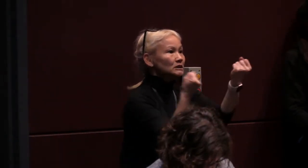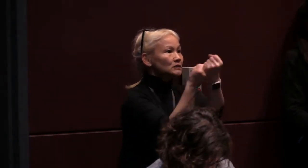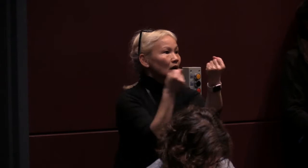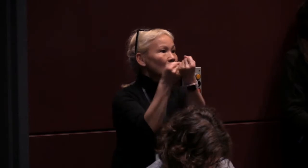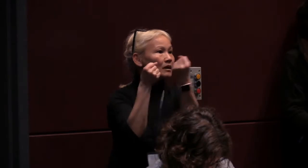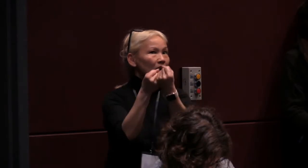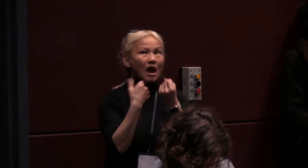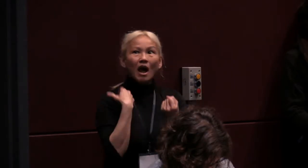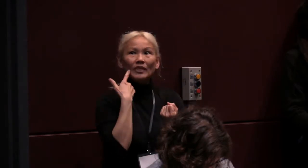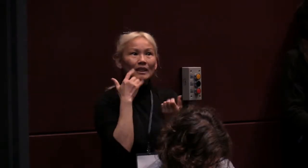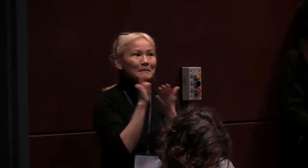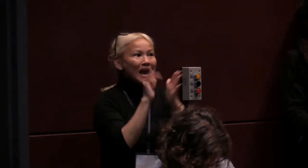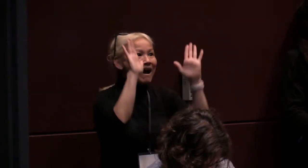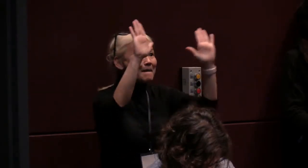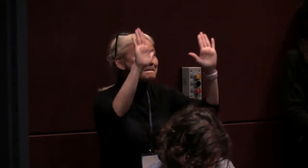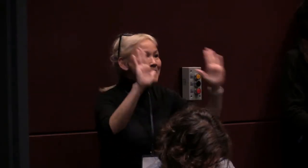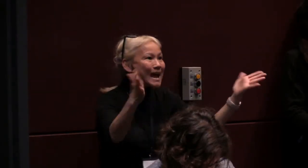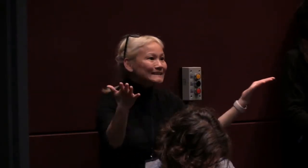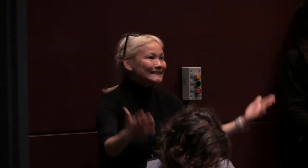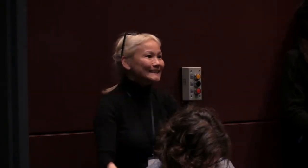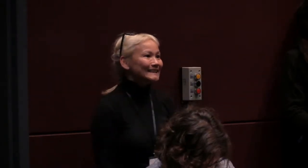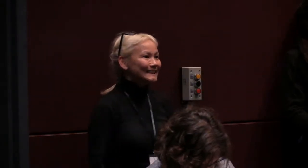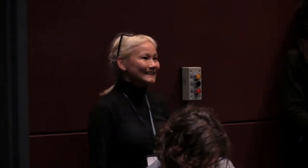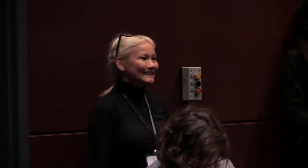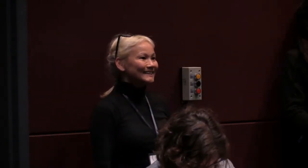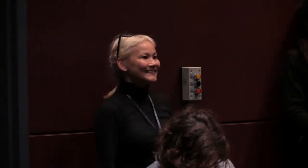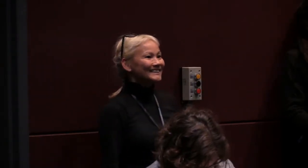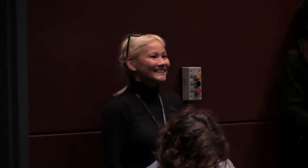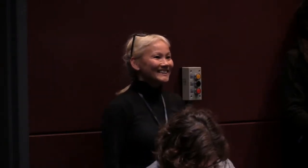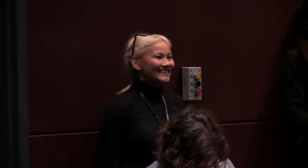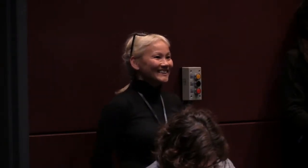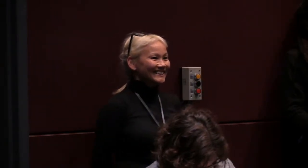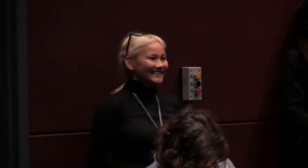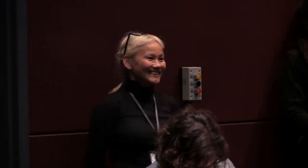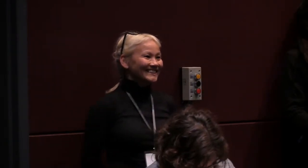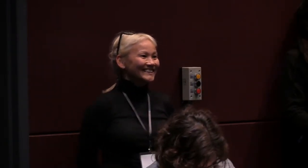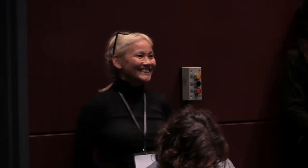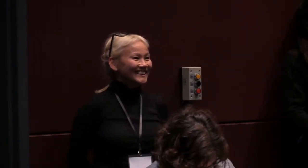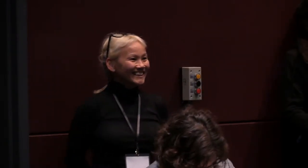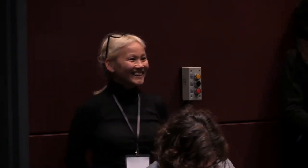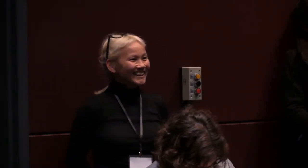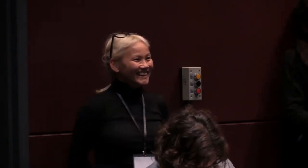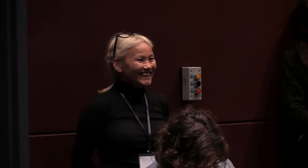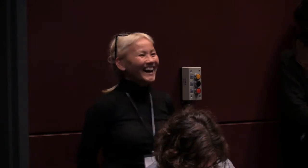from selling of that could be put back into producing theater. That would be amazing, wouldn't it?